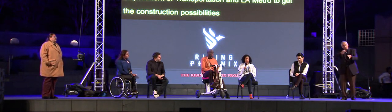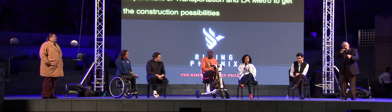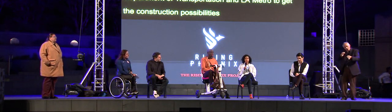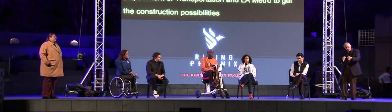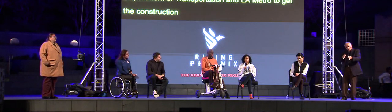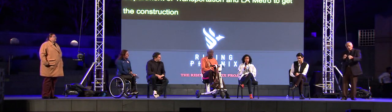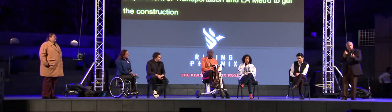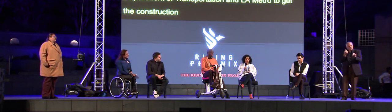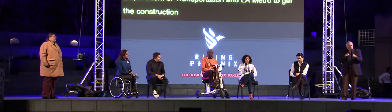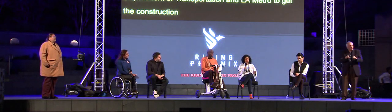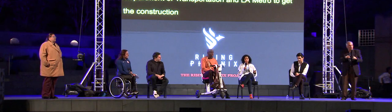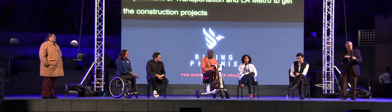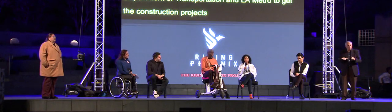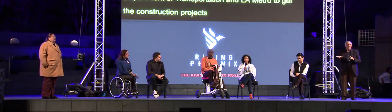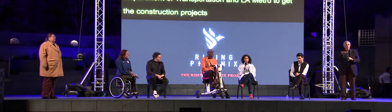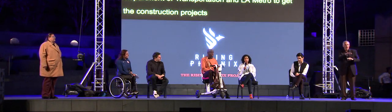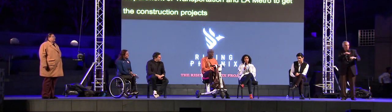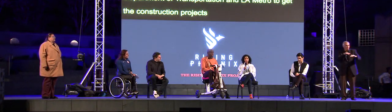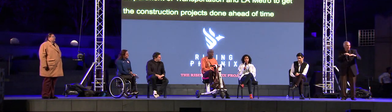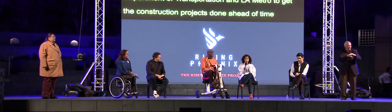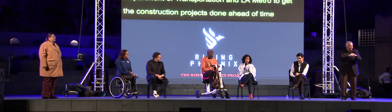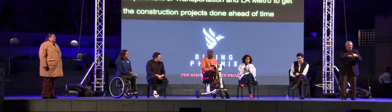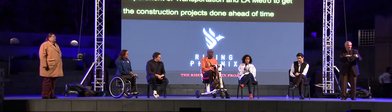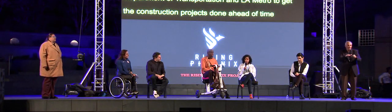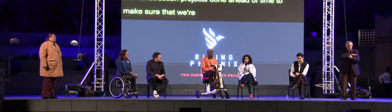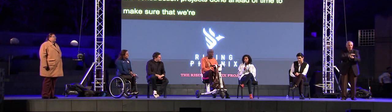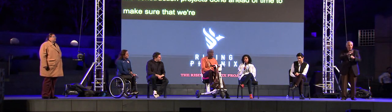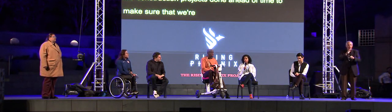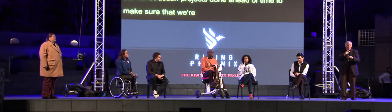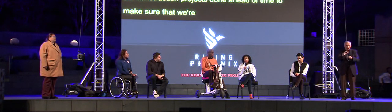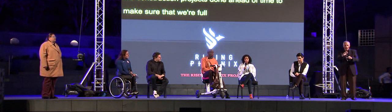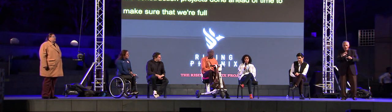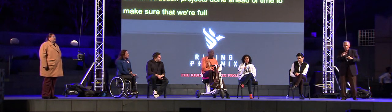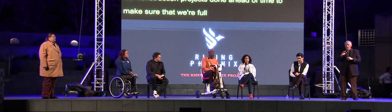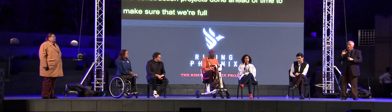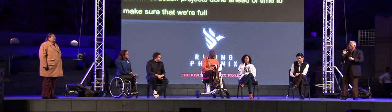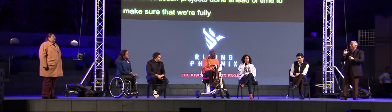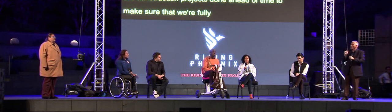that we are fully accessible and that we are a car-free games, which is going to be fantastic.